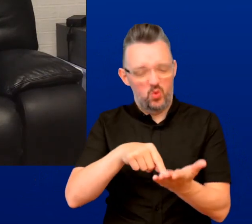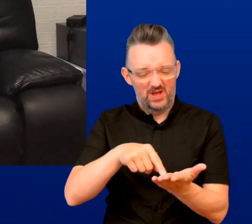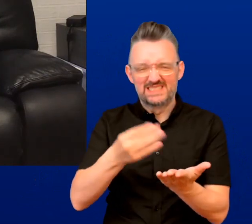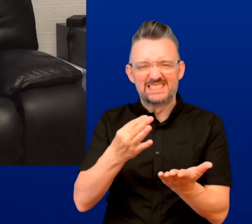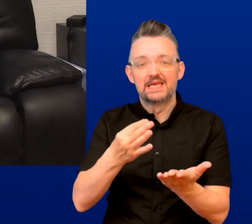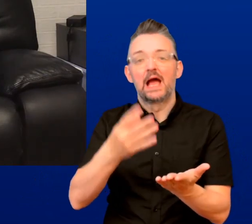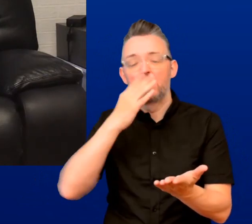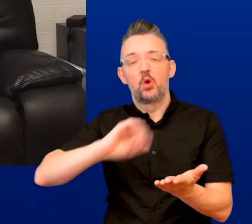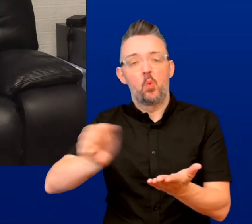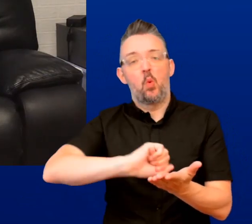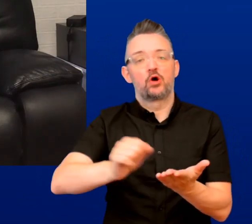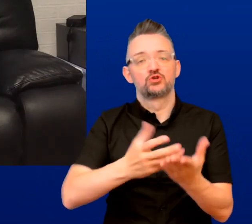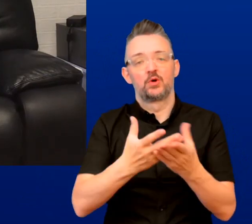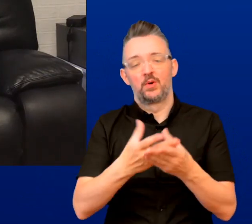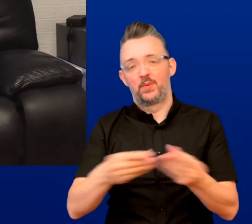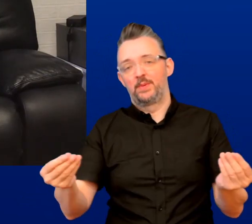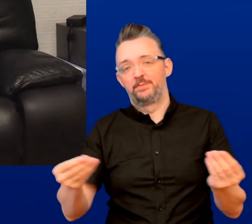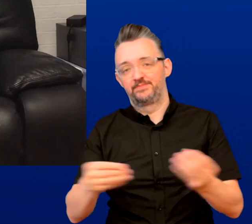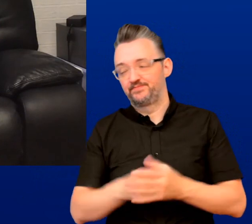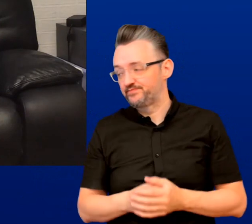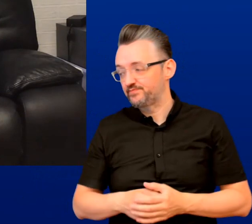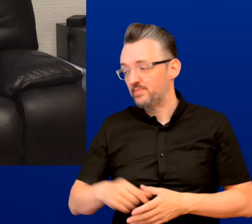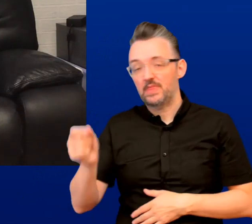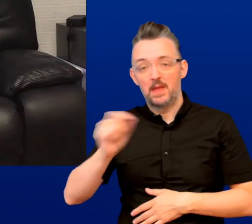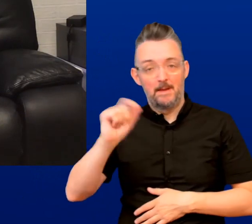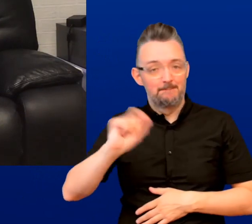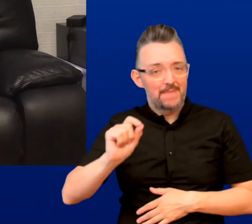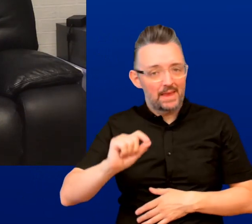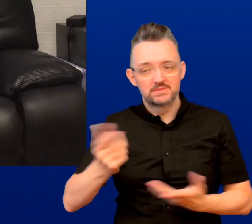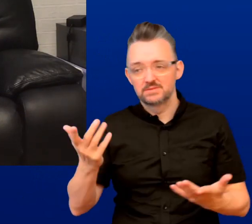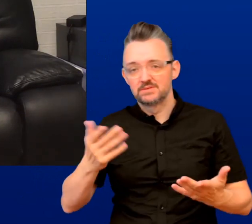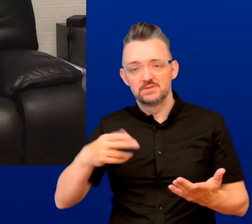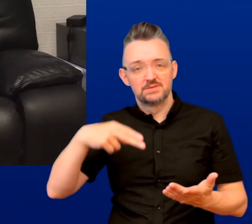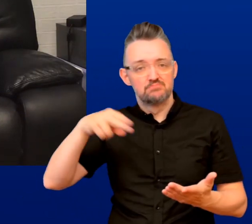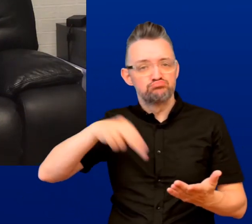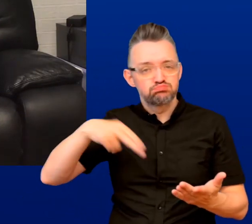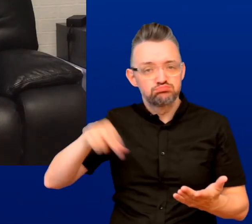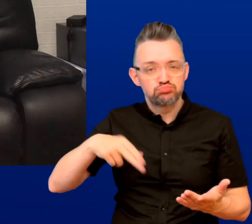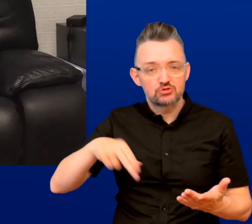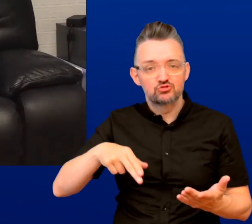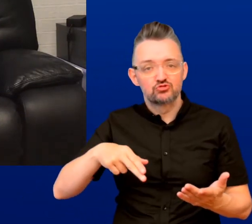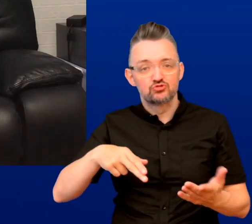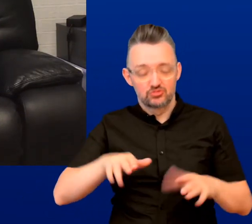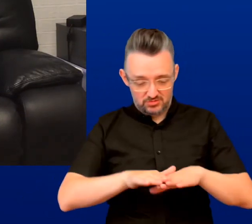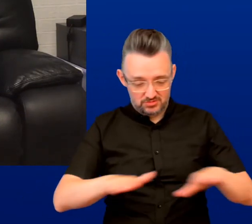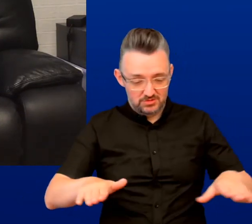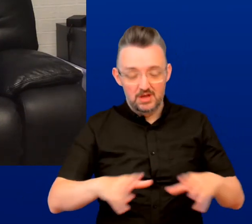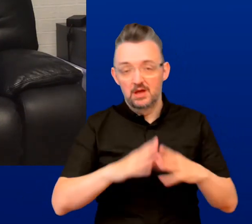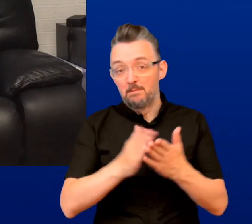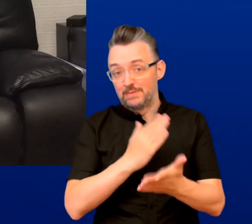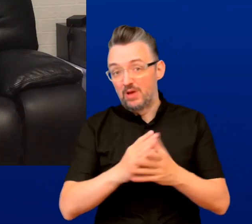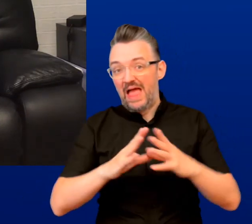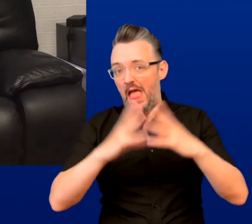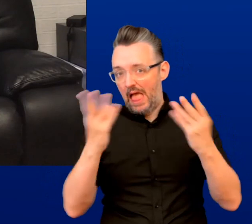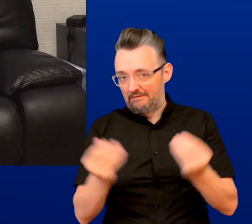glue. Take your pens or brushes or whatever you've used as a plinth make sure you wash these